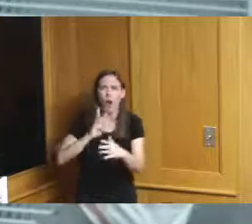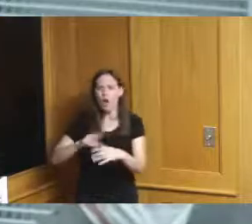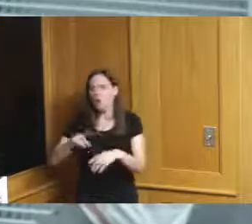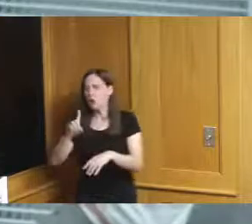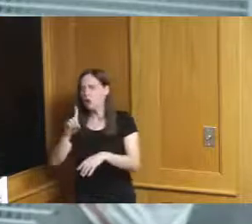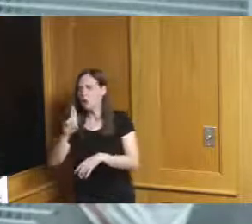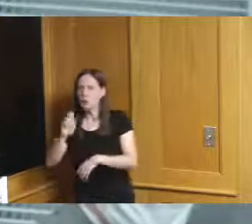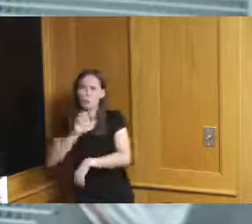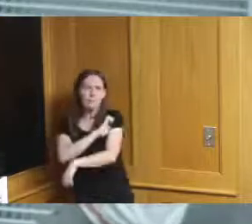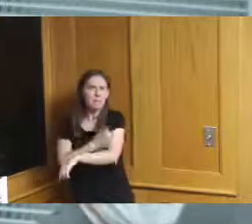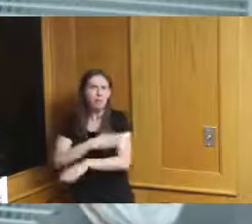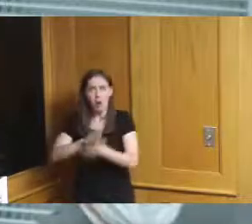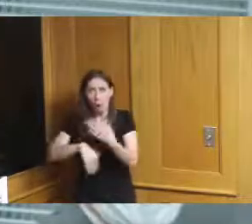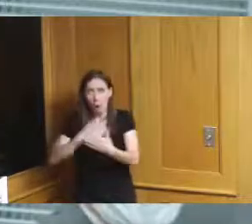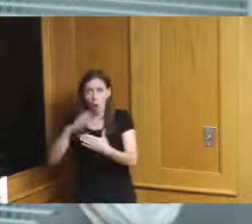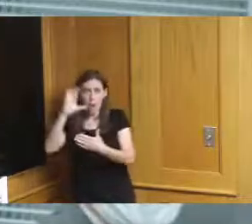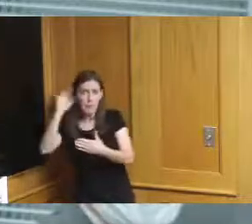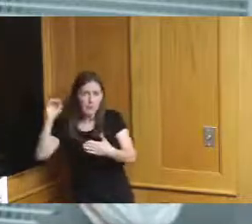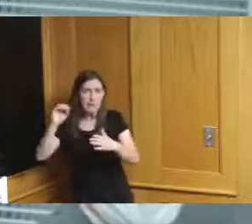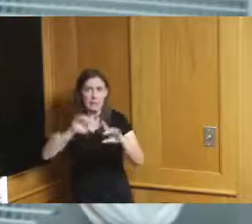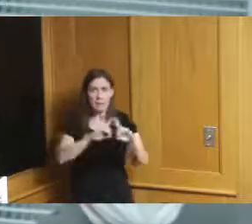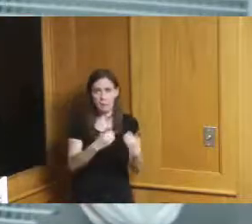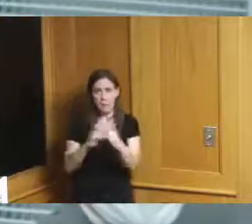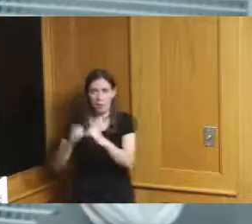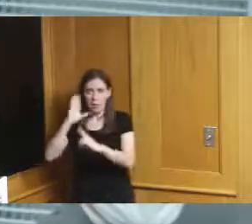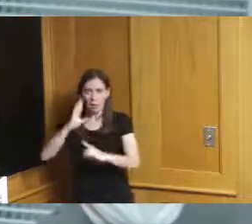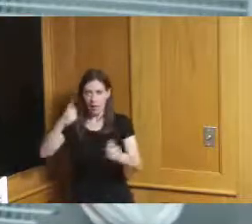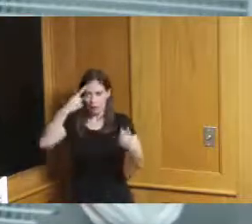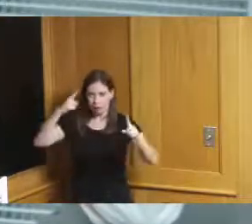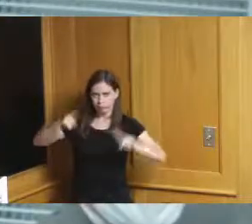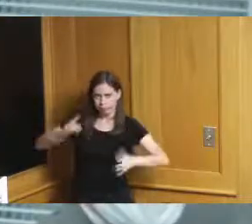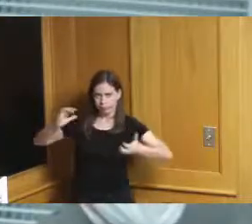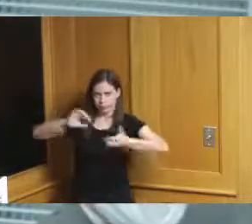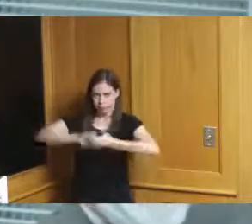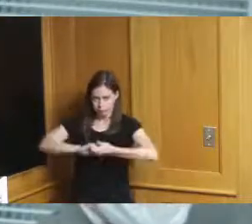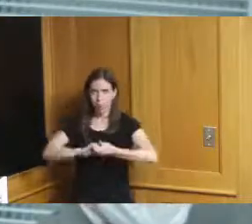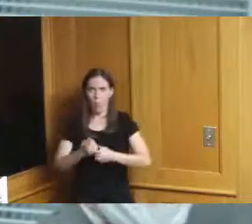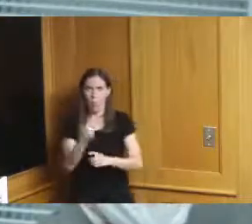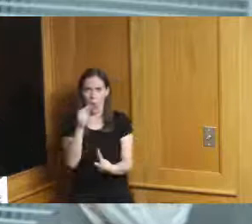that were all coordinated and we're all using the same the same platform and even some of the the